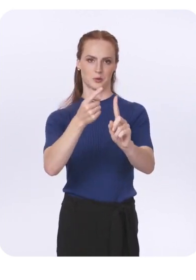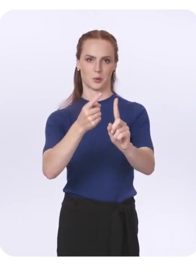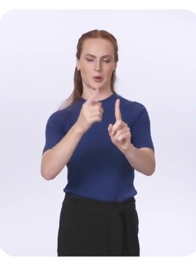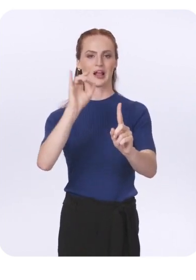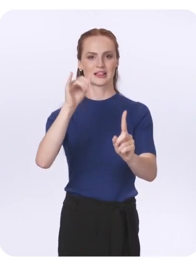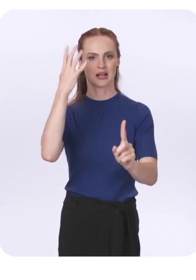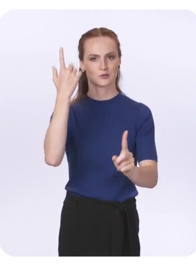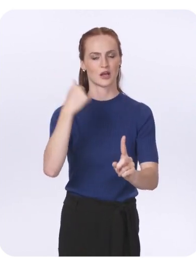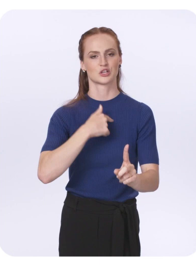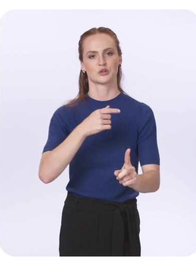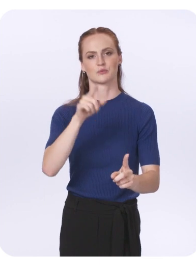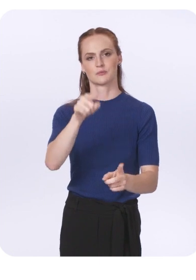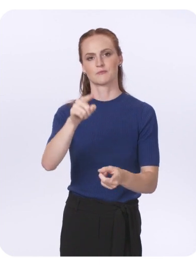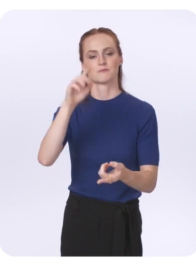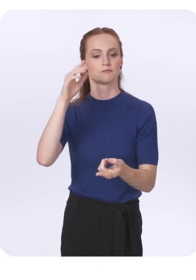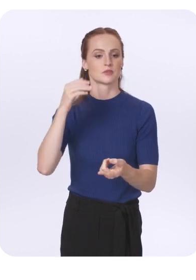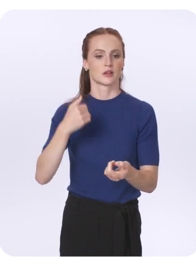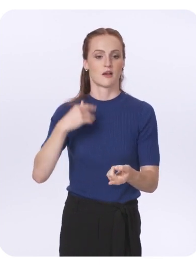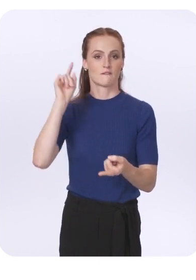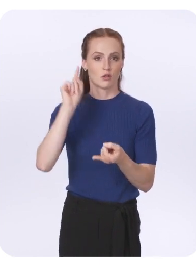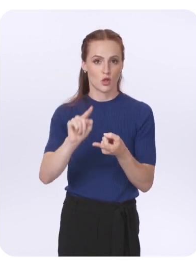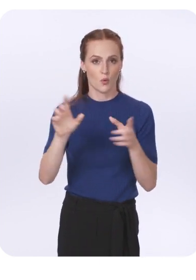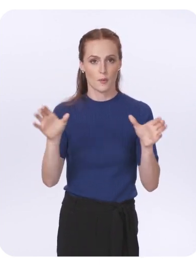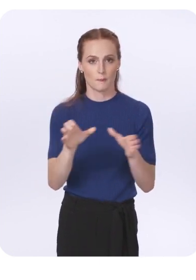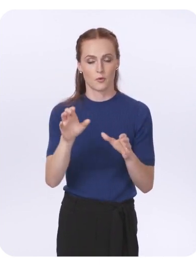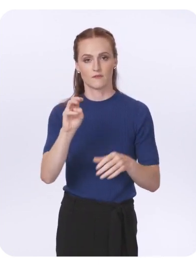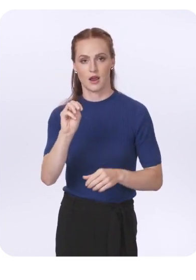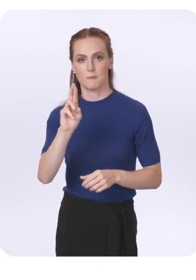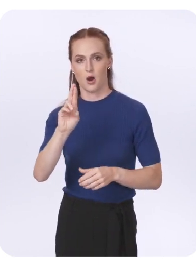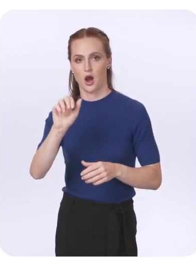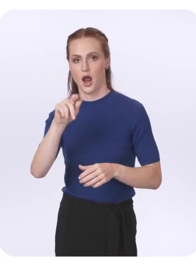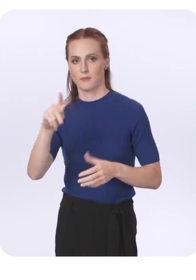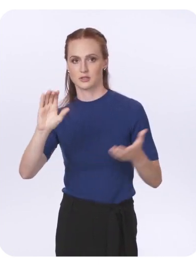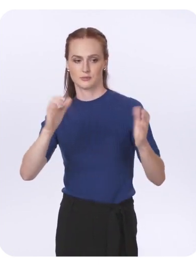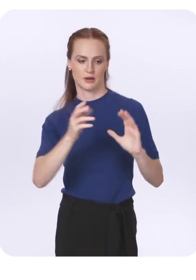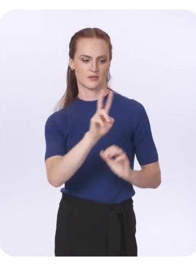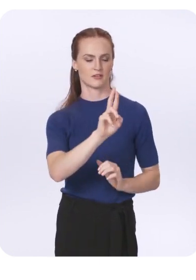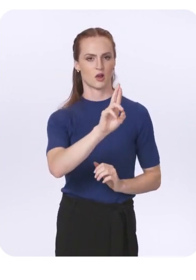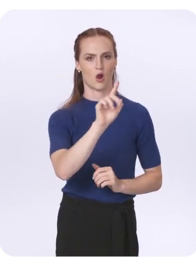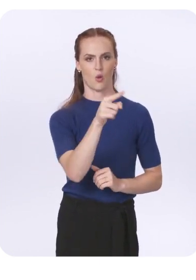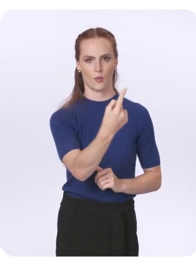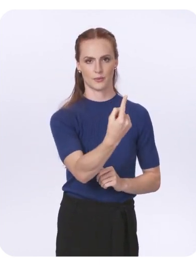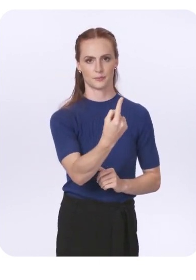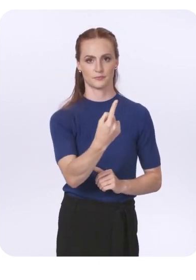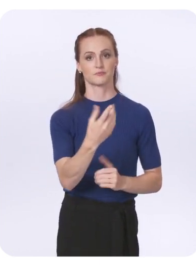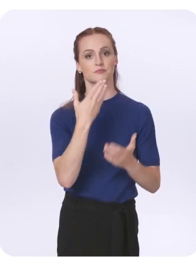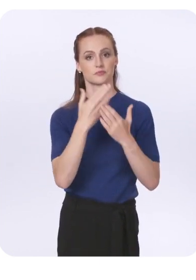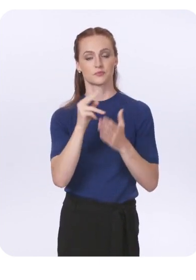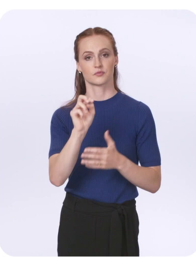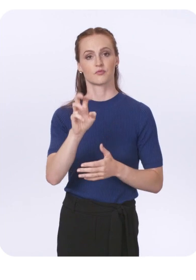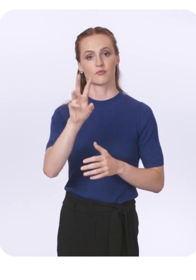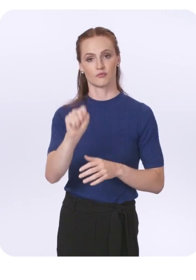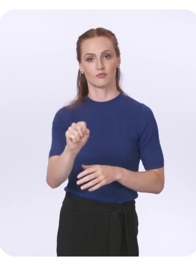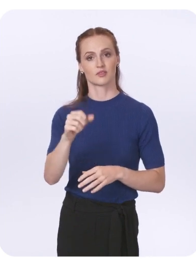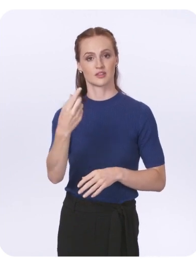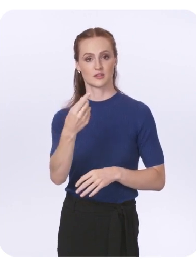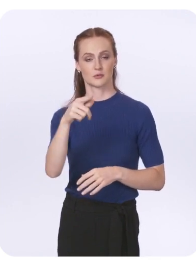And that’s why you will have lower perf in your apps compared to VR only mode. But the good news is that your resulting GPU perf budget